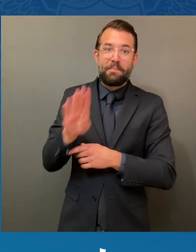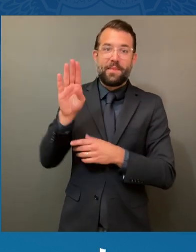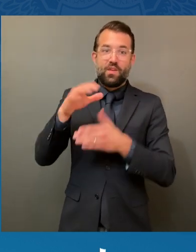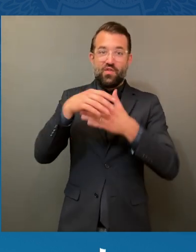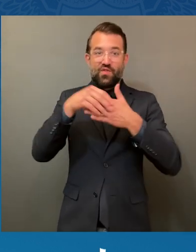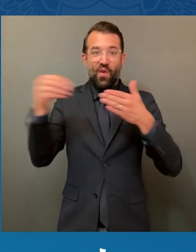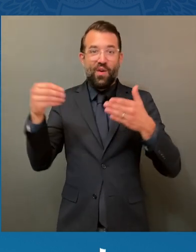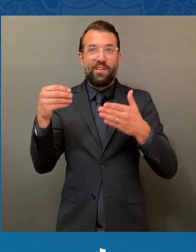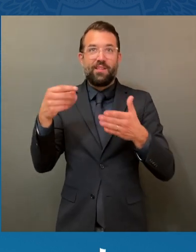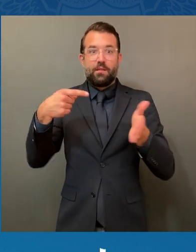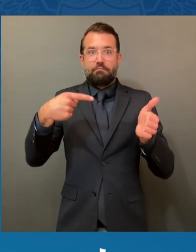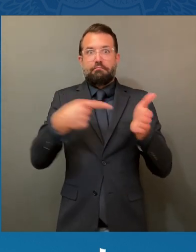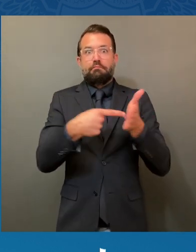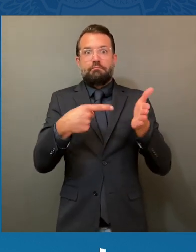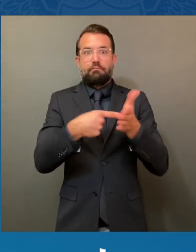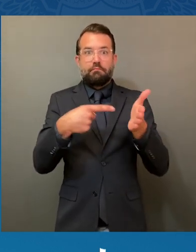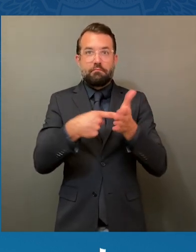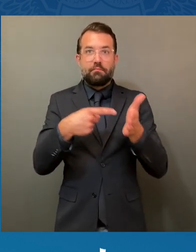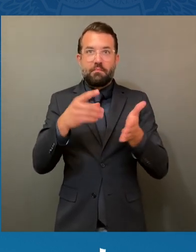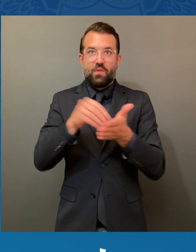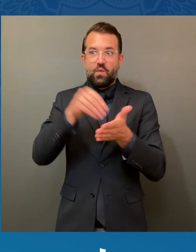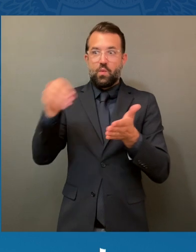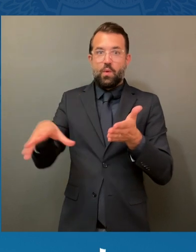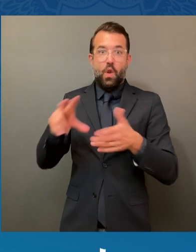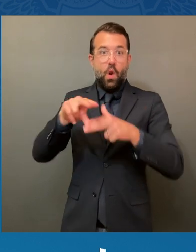delivering relief for over half a million Americans.